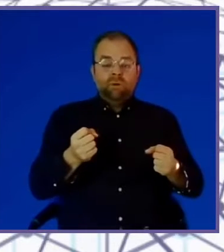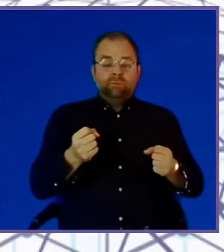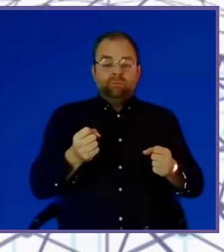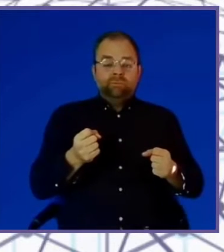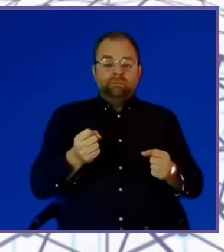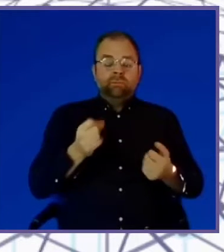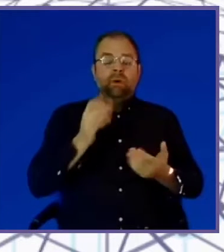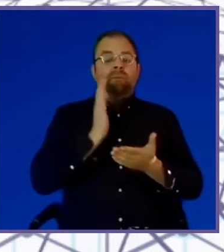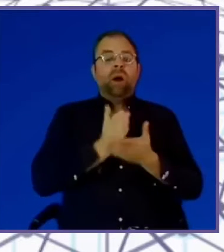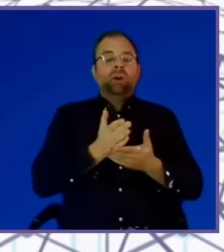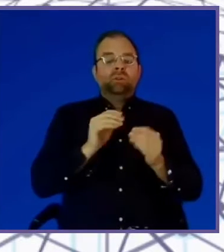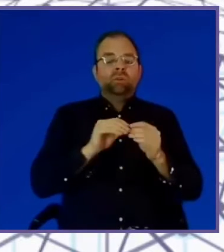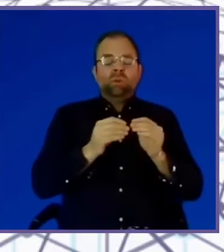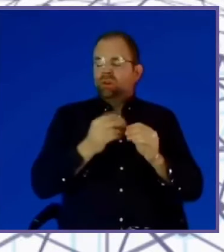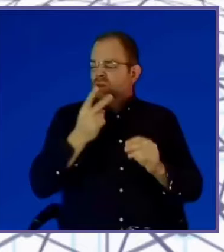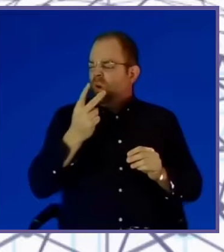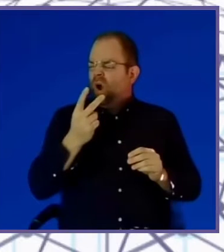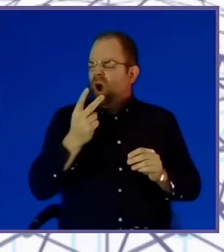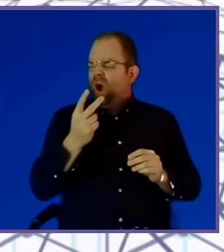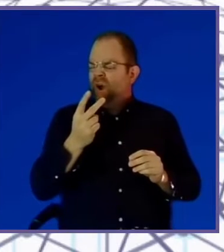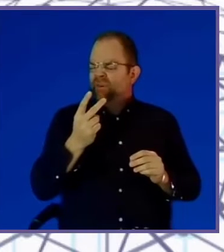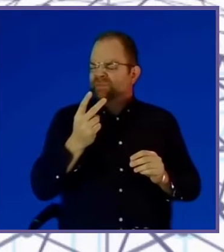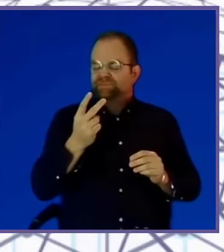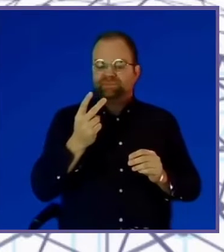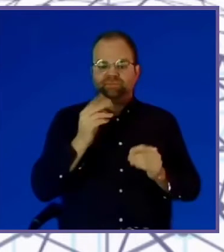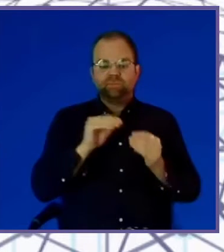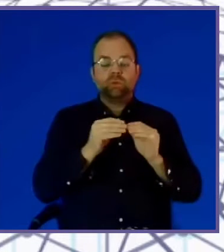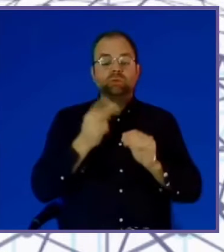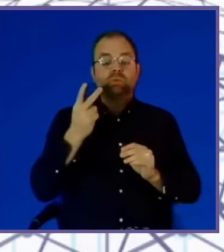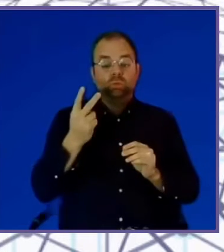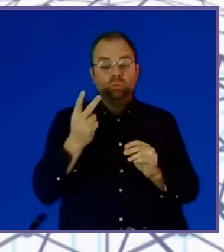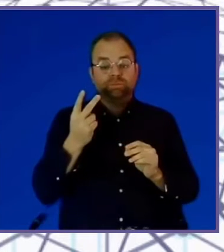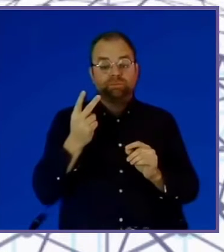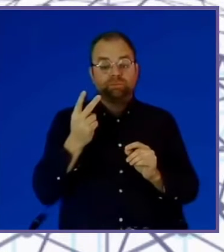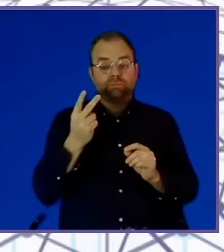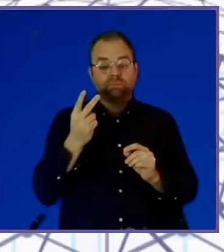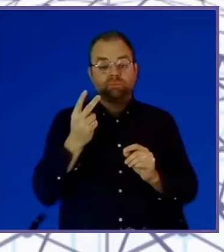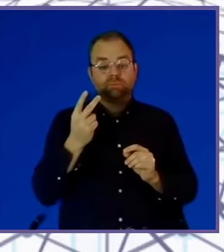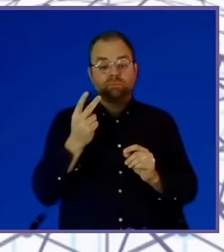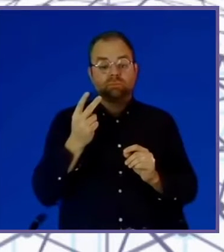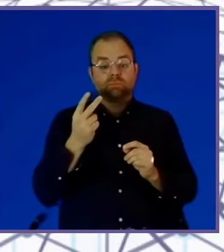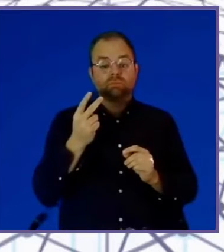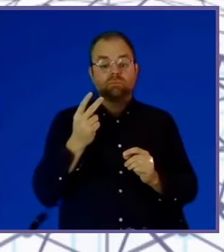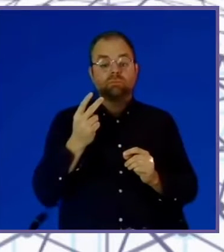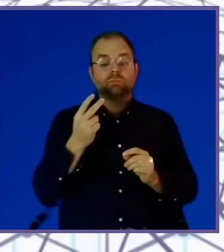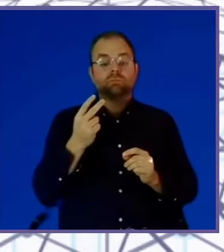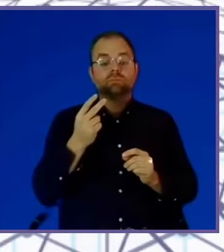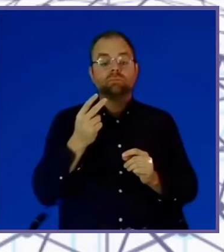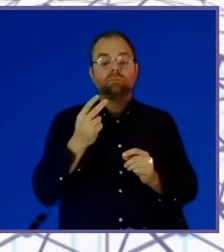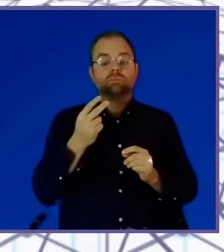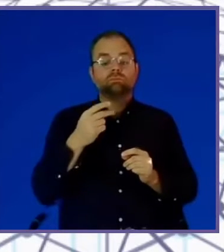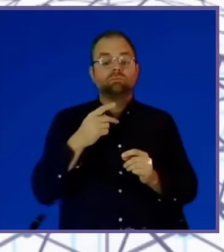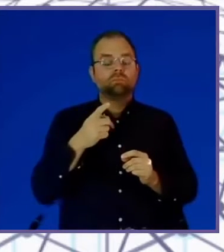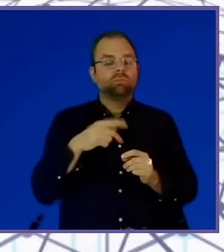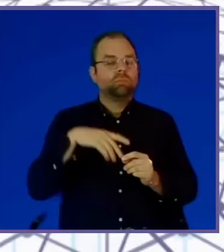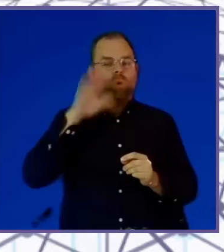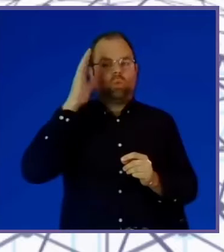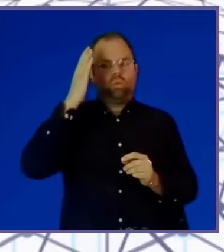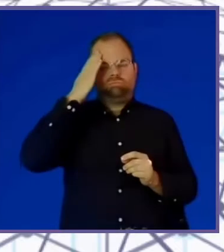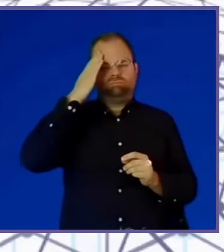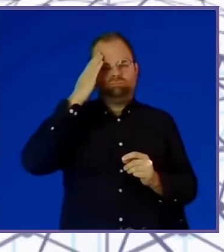ageing. Deterioration of vision and hearing because of old age. So if you